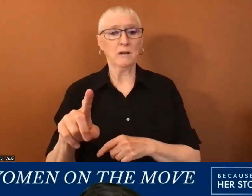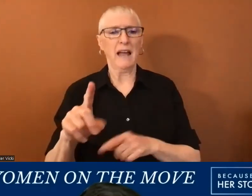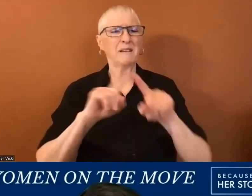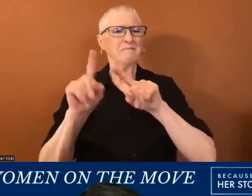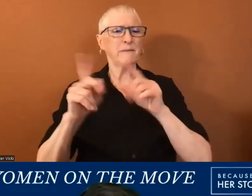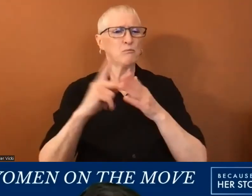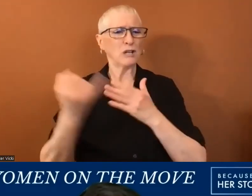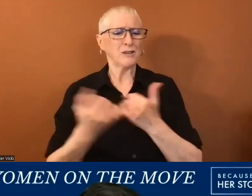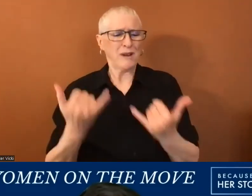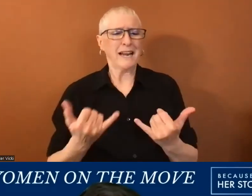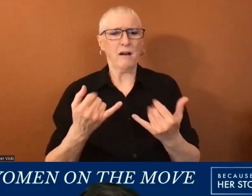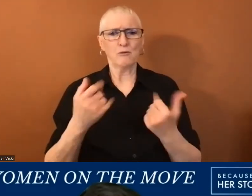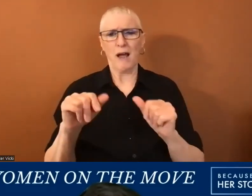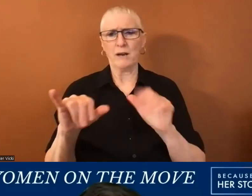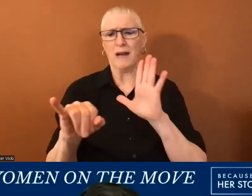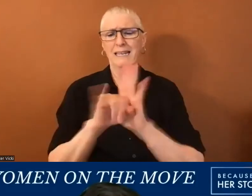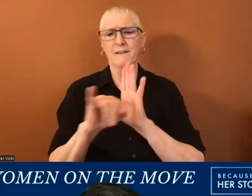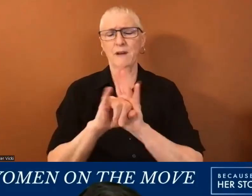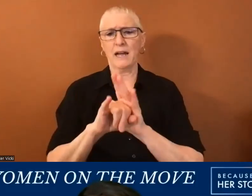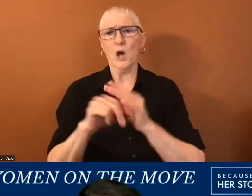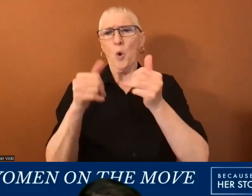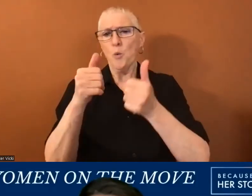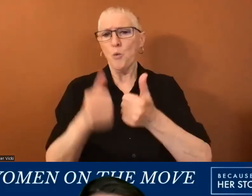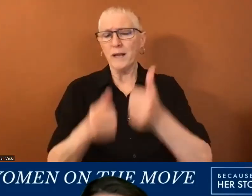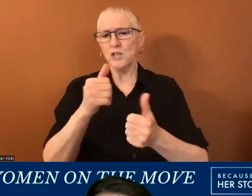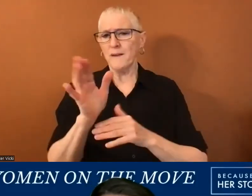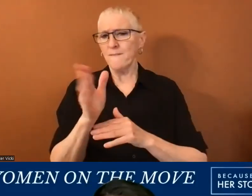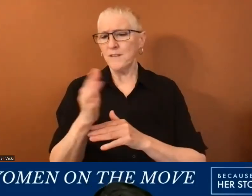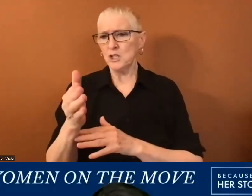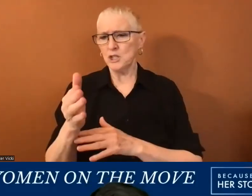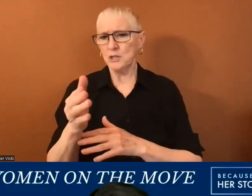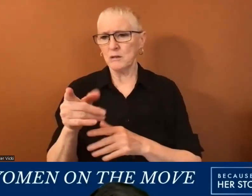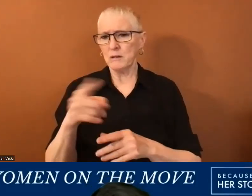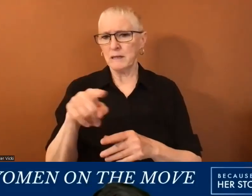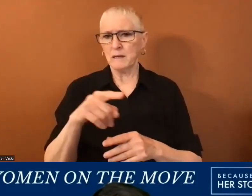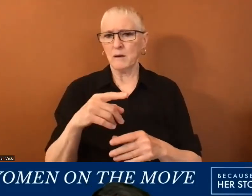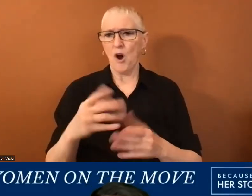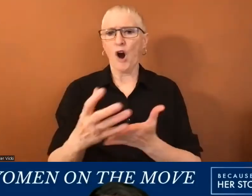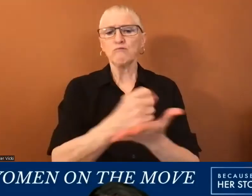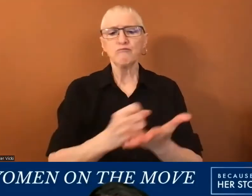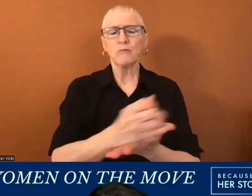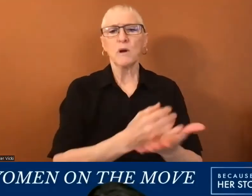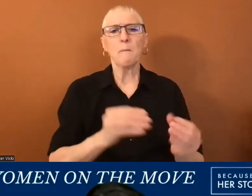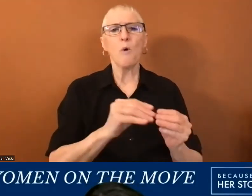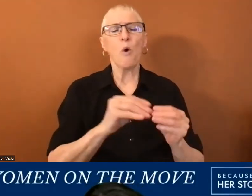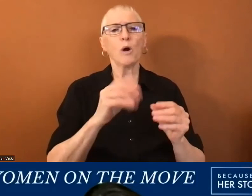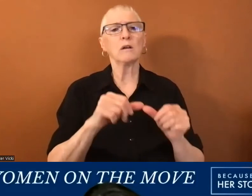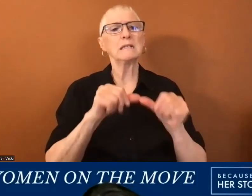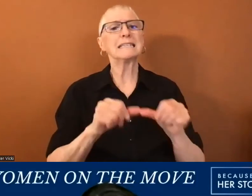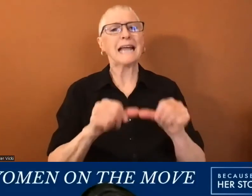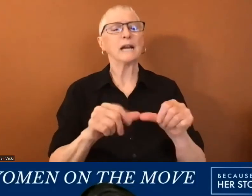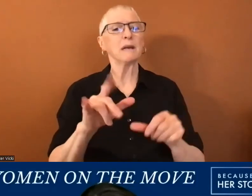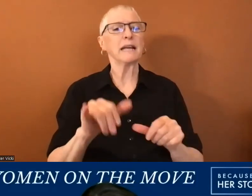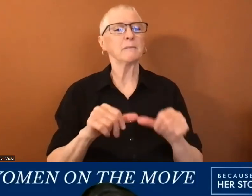try to identify which types of fish are harvested more sustainably and so you can check out various,